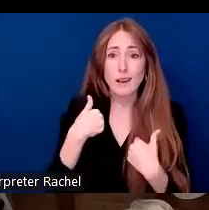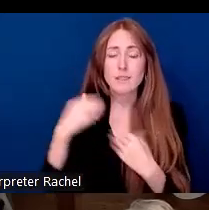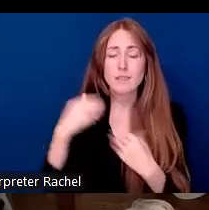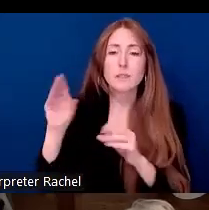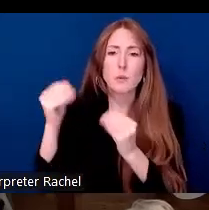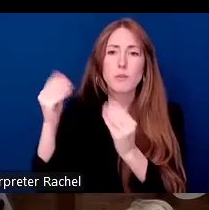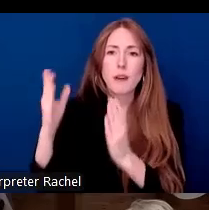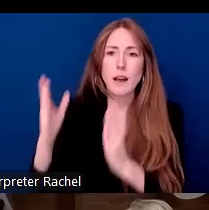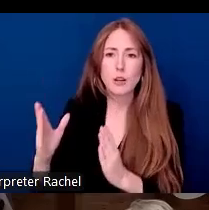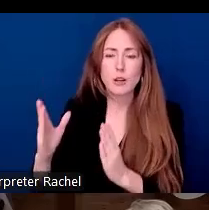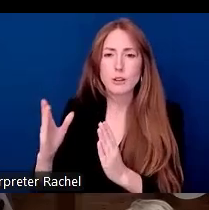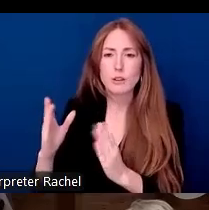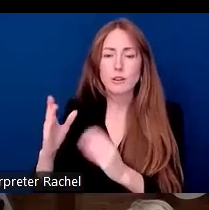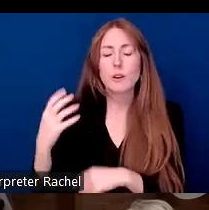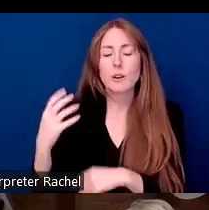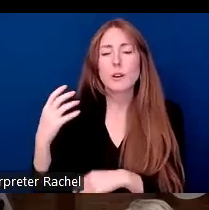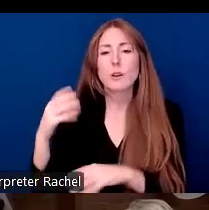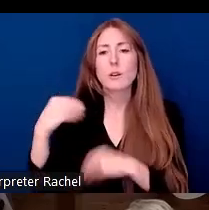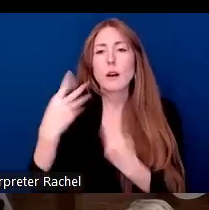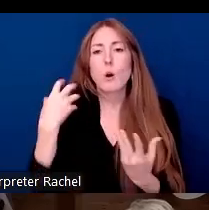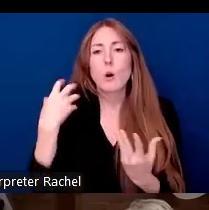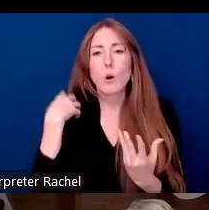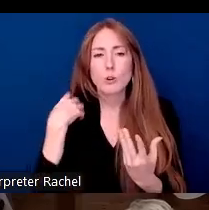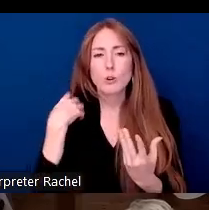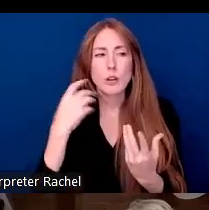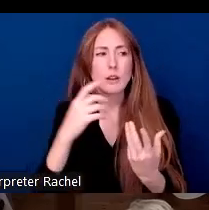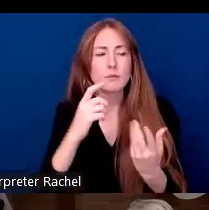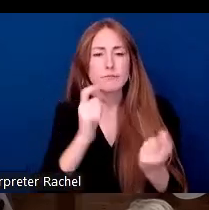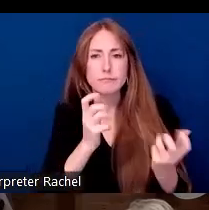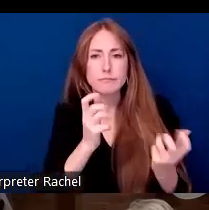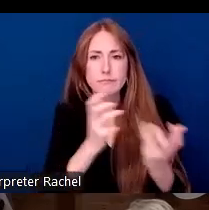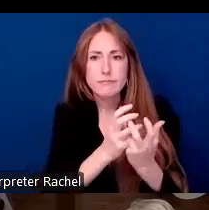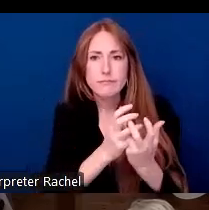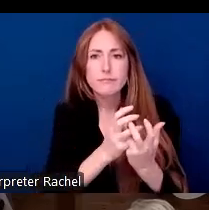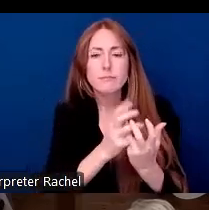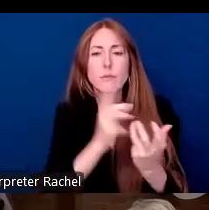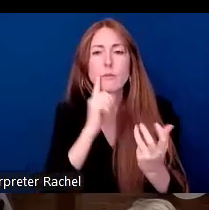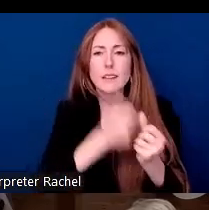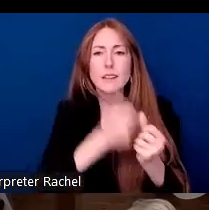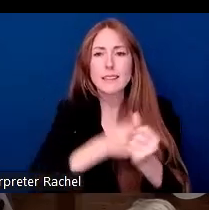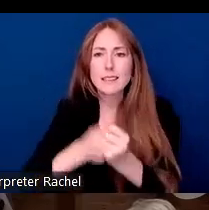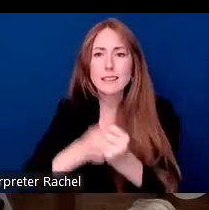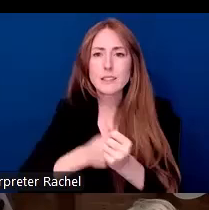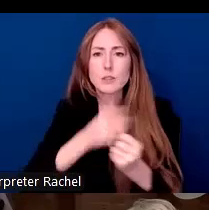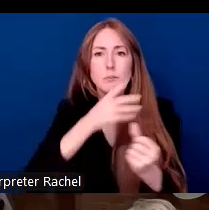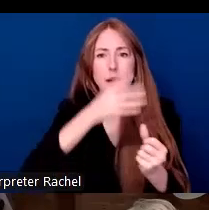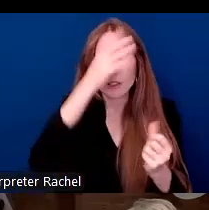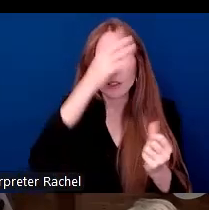for each parent and builds on their agency in decision-making and making choices about